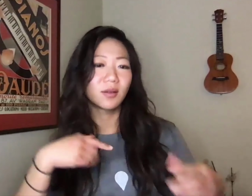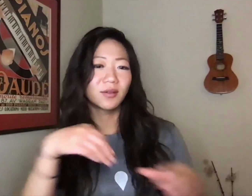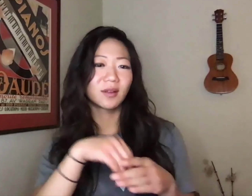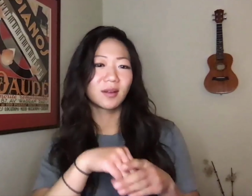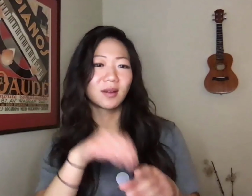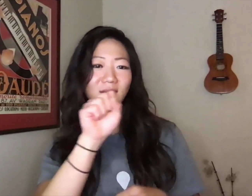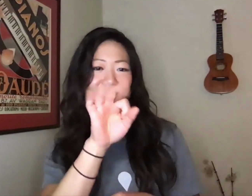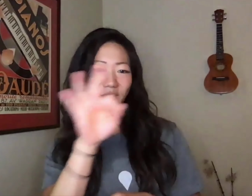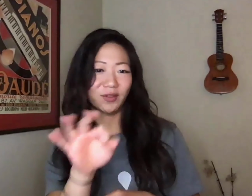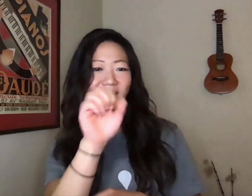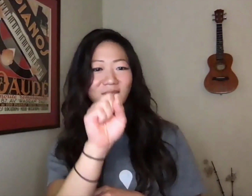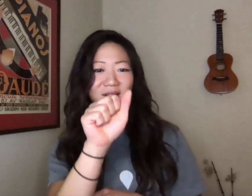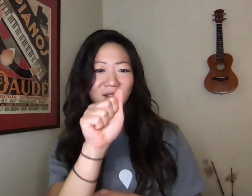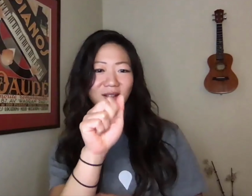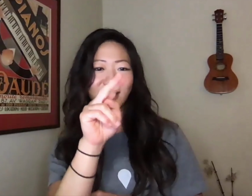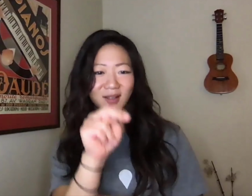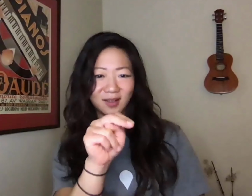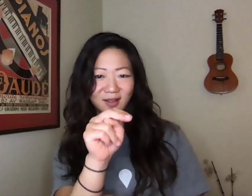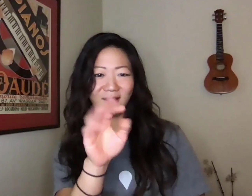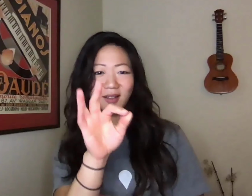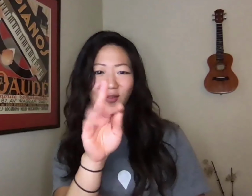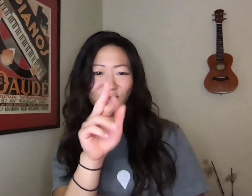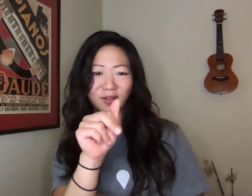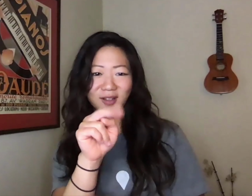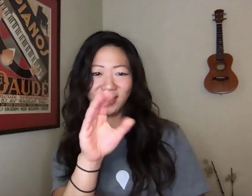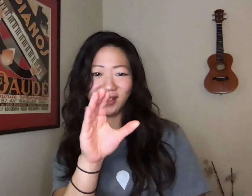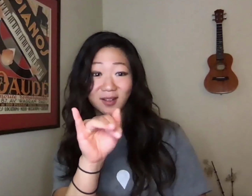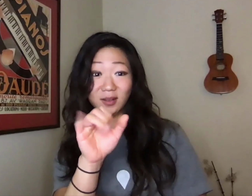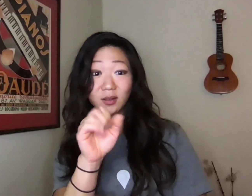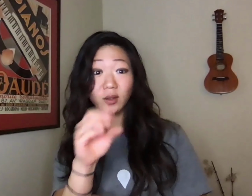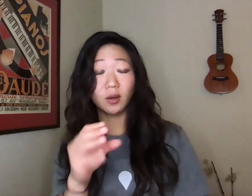I'm currently based in San Francisco